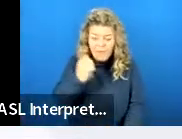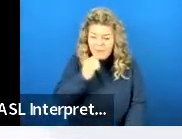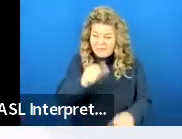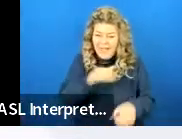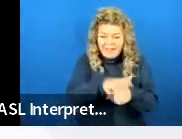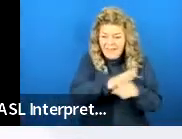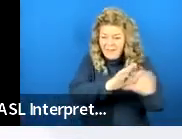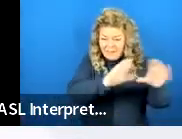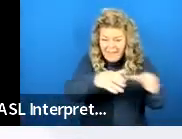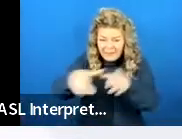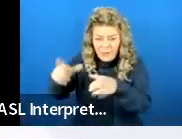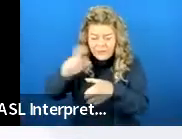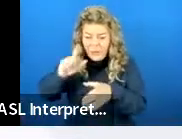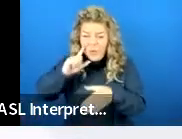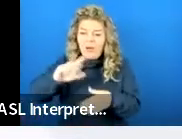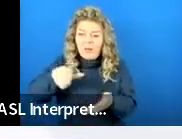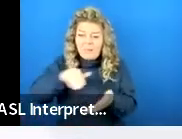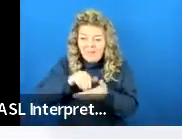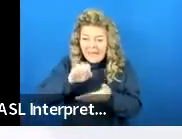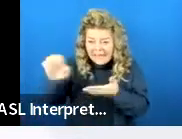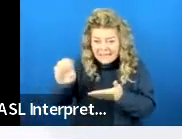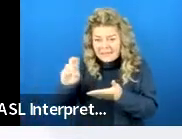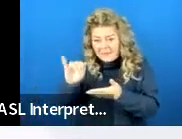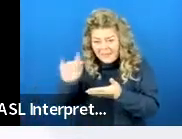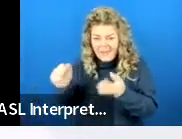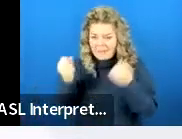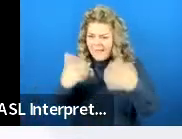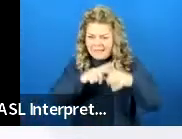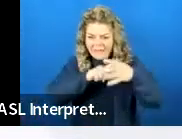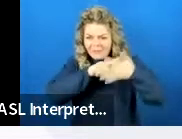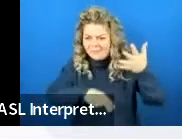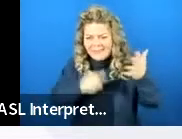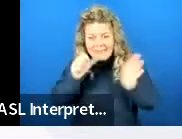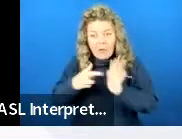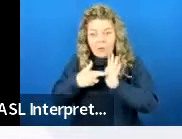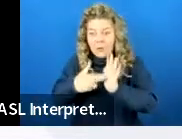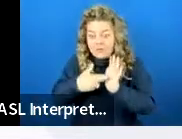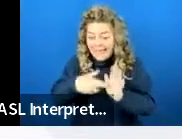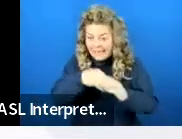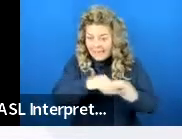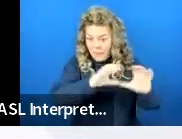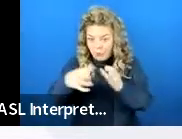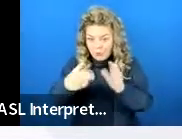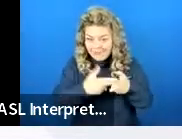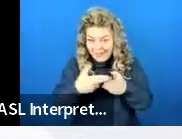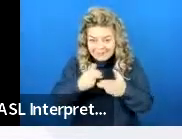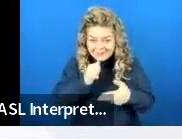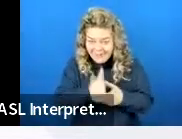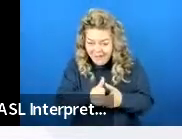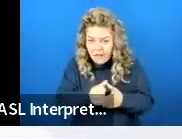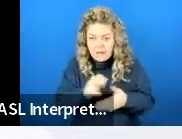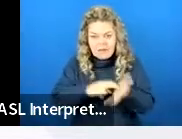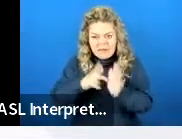north African, or or Amina groups represent challenges in representing our community fully.